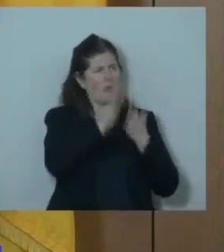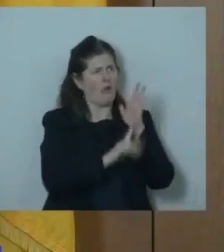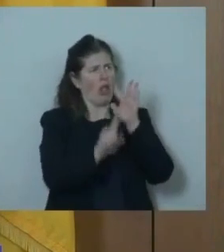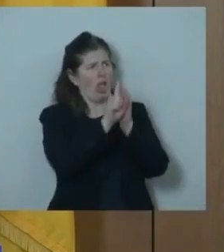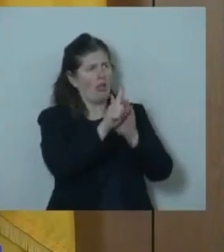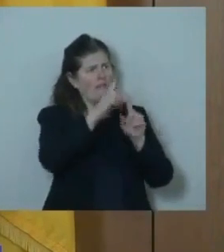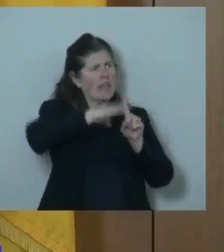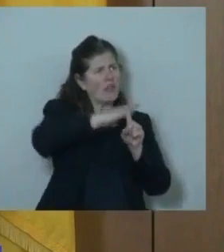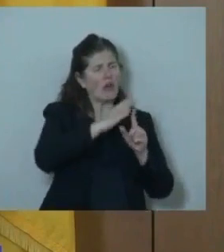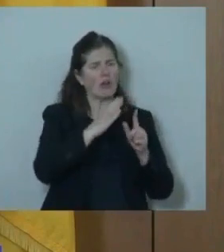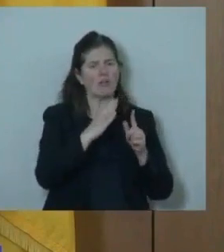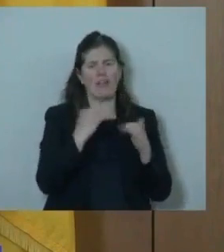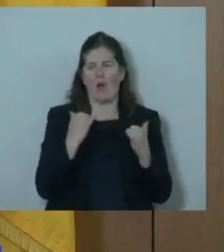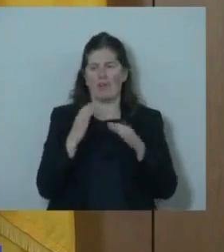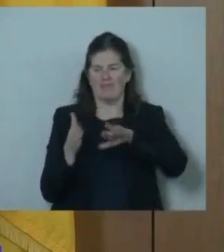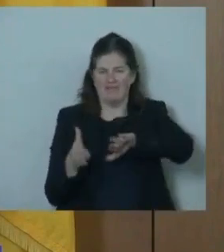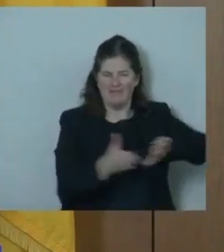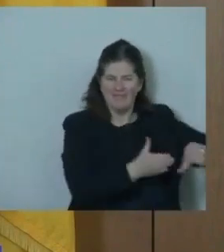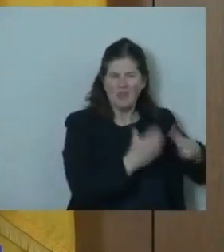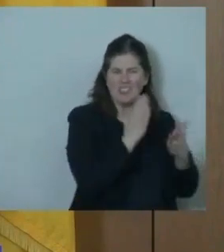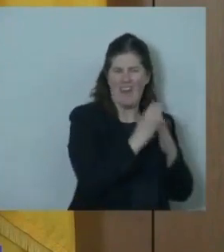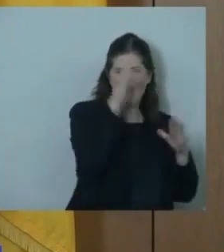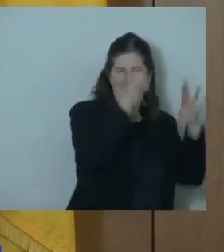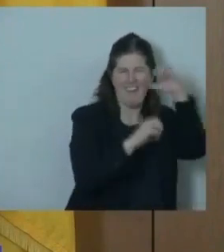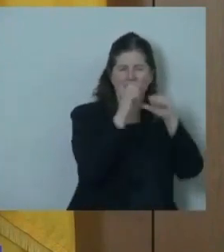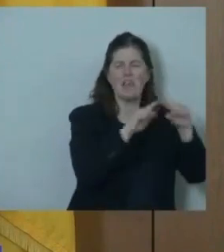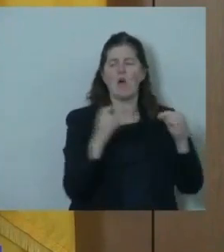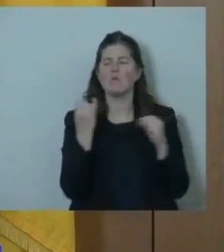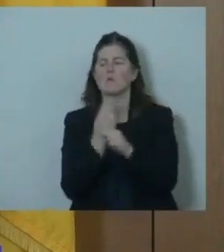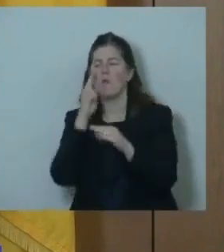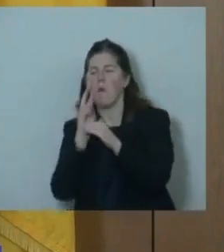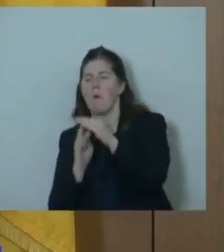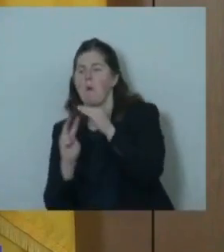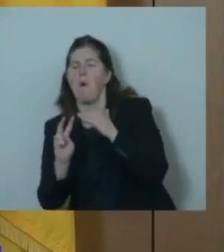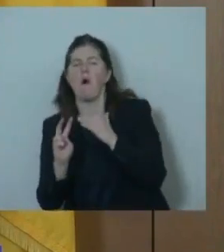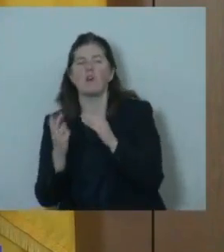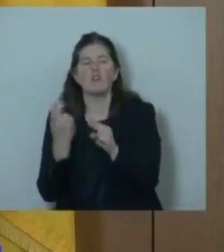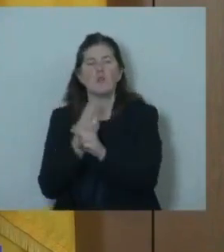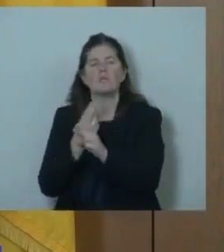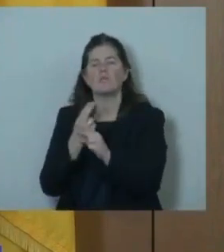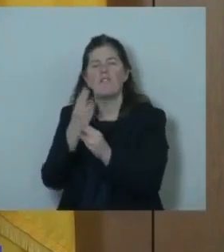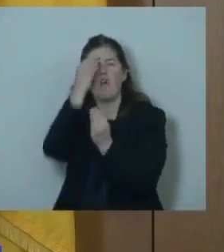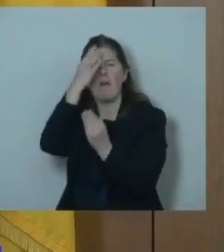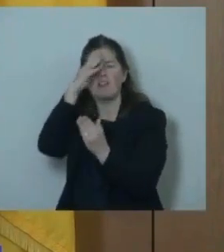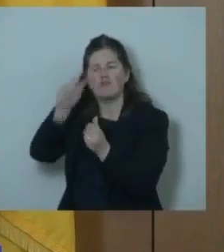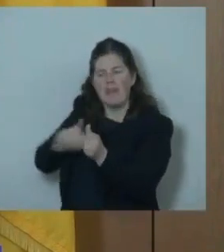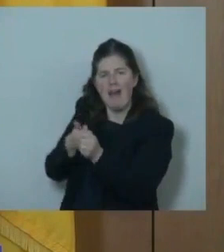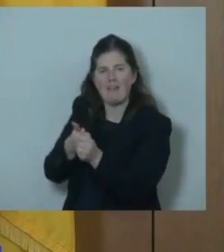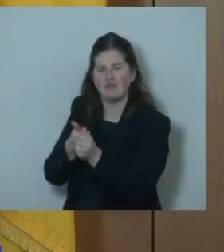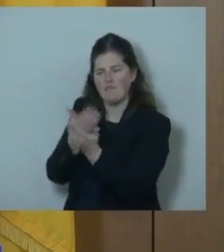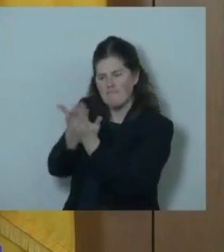WE WERE GUESSING ABOUT THAT CRITERIA FOR TRANSMISSION. WE WERE GUESSING ABOUT HOW LONG INCUBATION PERIODS ARE.